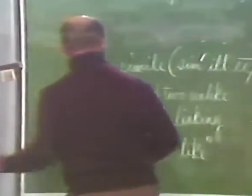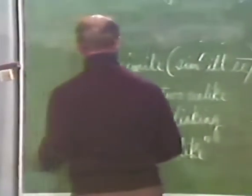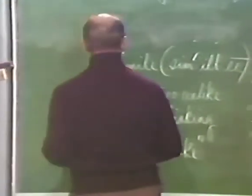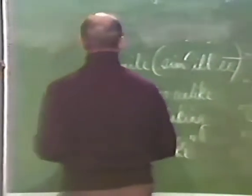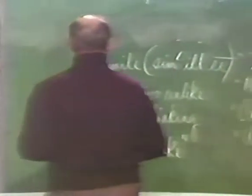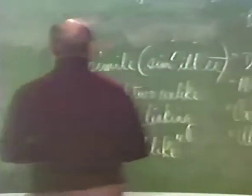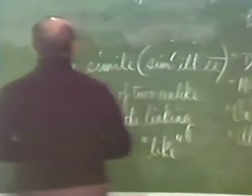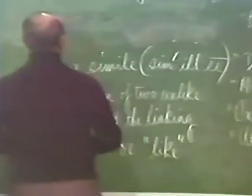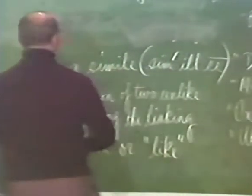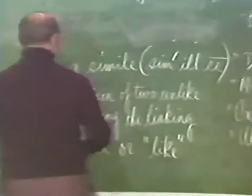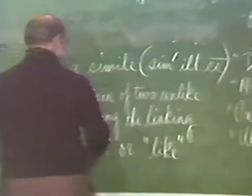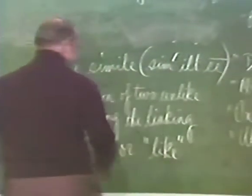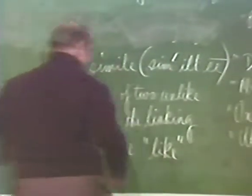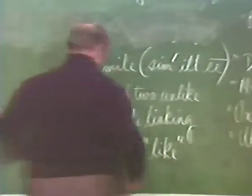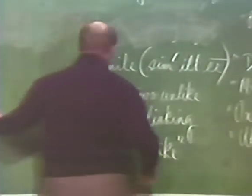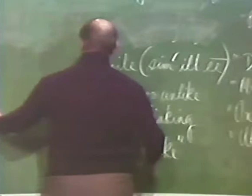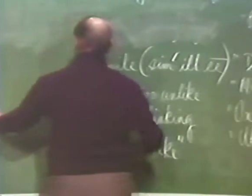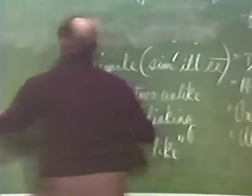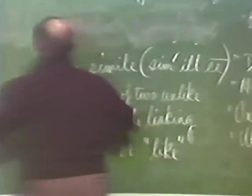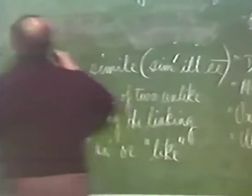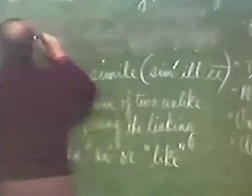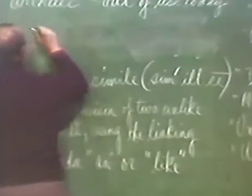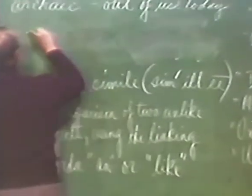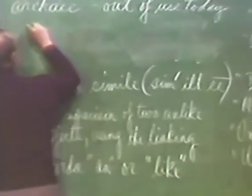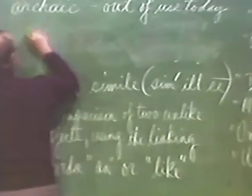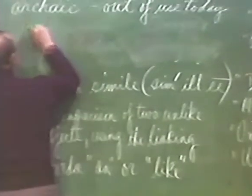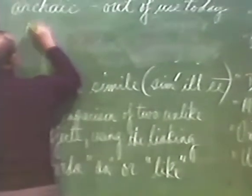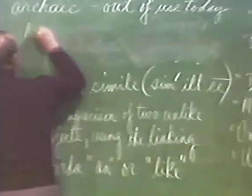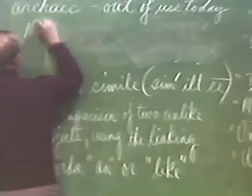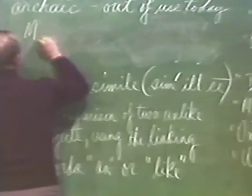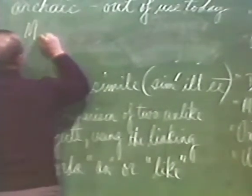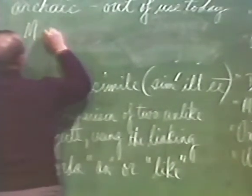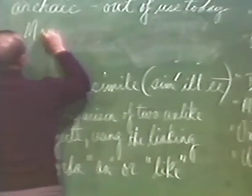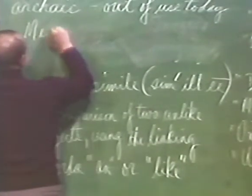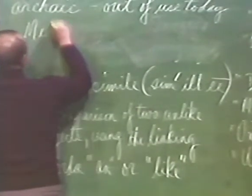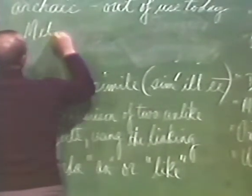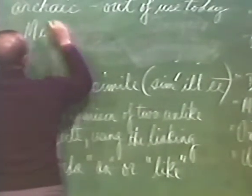SO WE CALL THAT... METAPHOR.